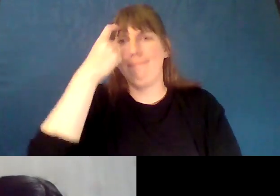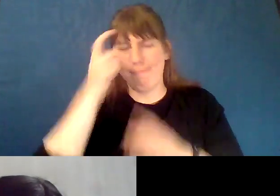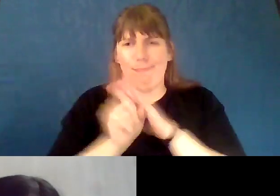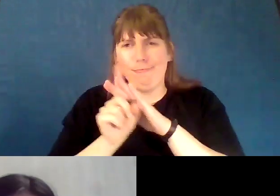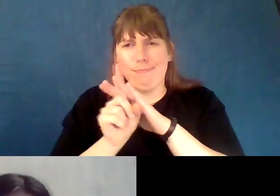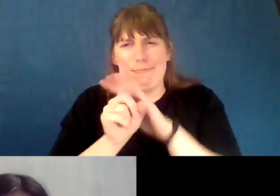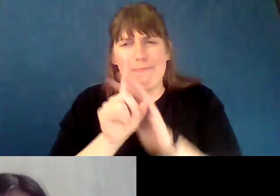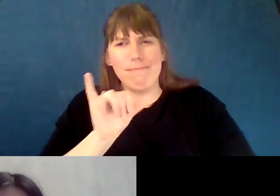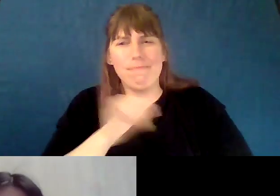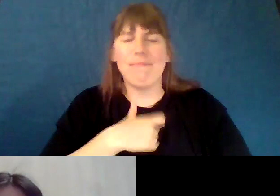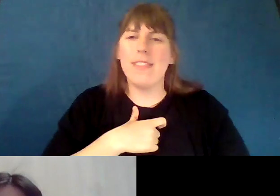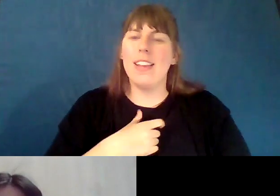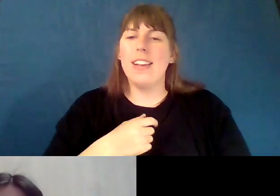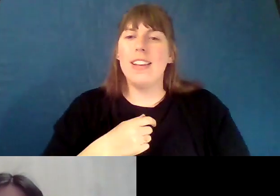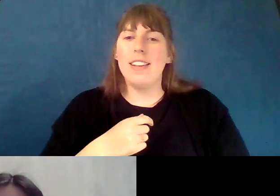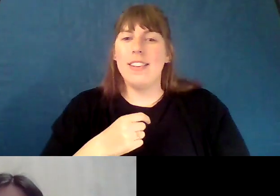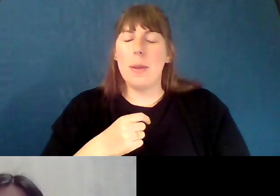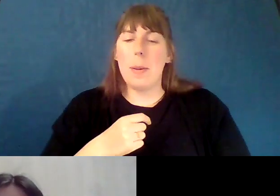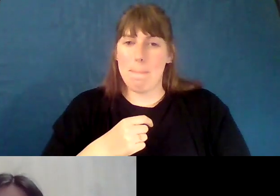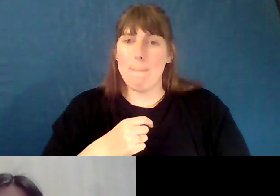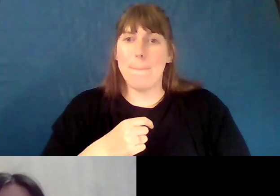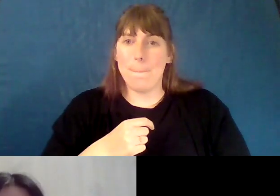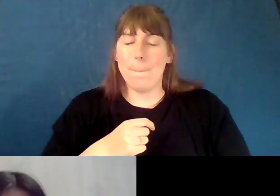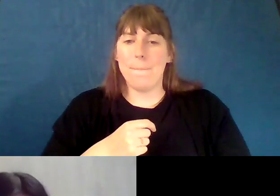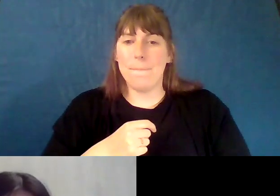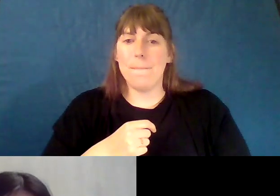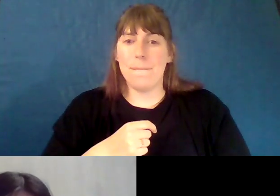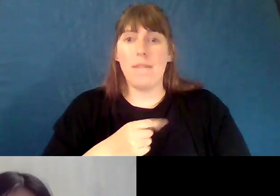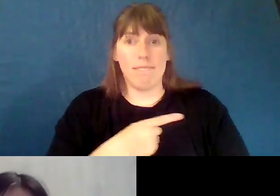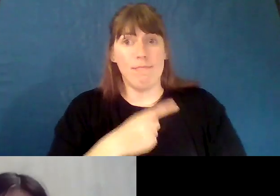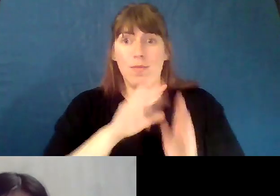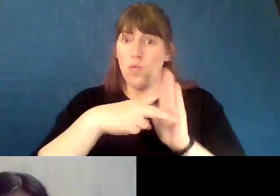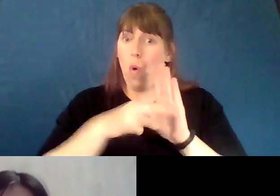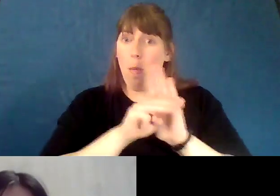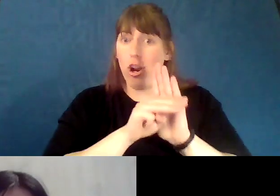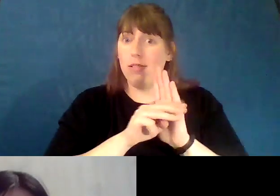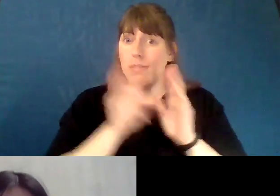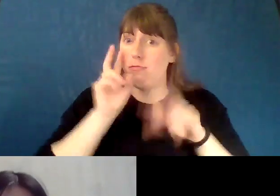in so far as, you know, being a role model in some ways or like, modeling